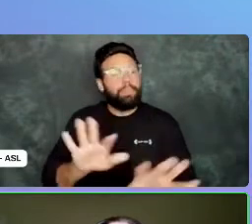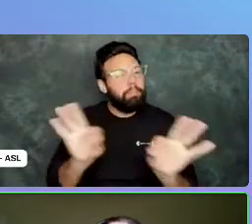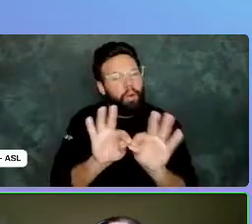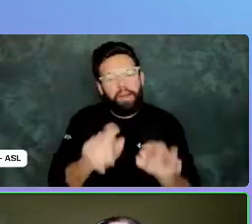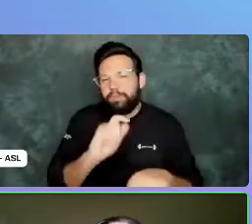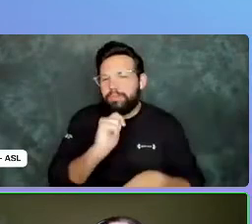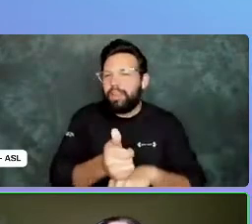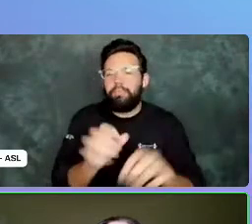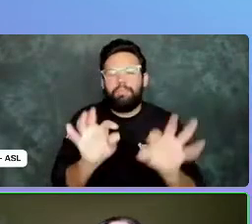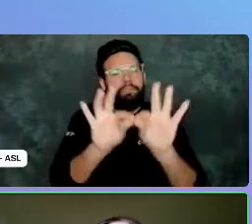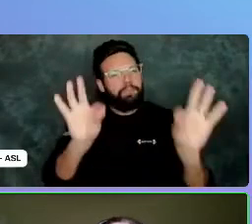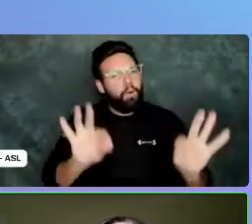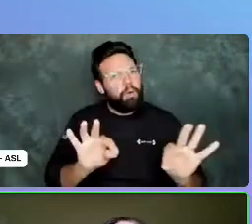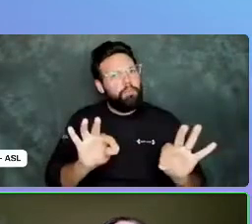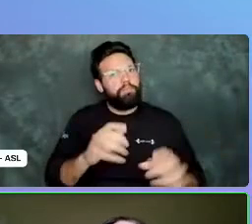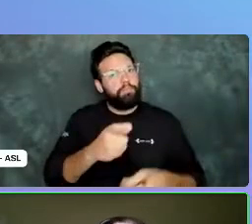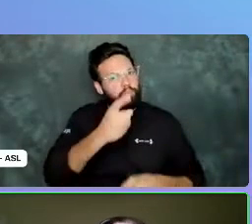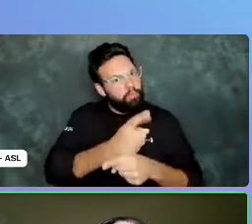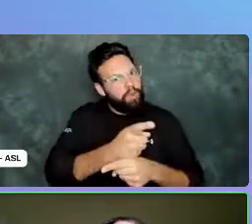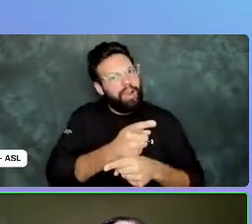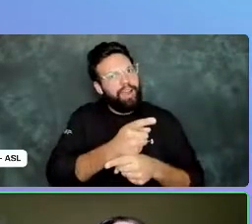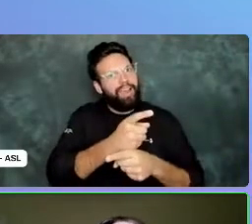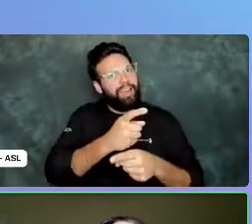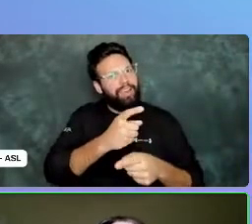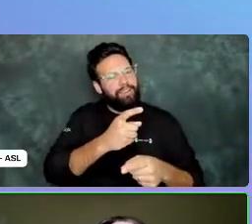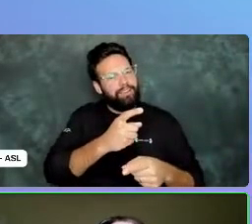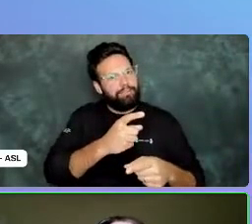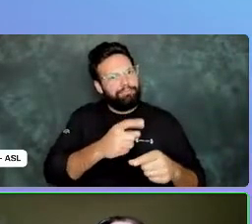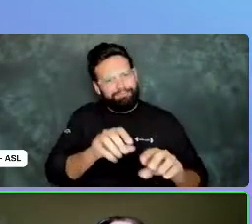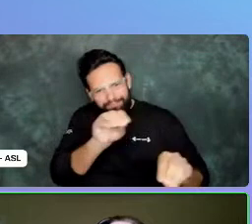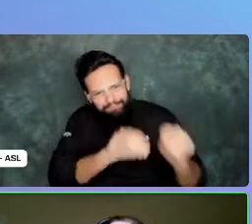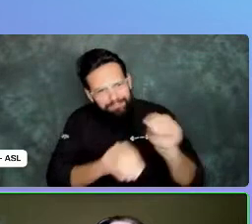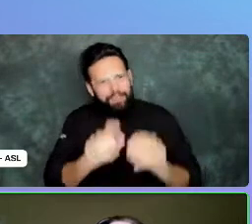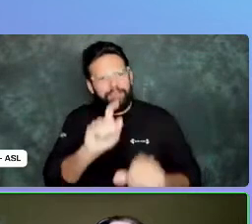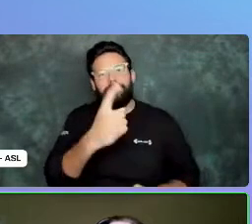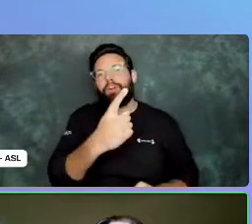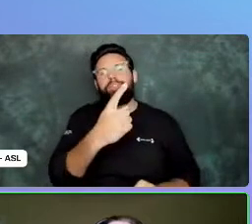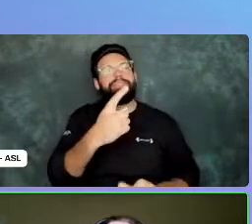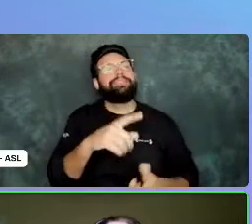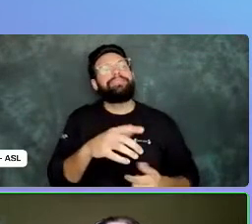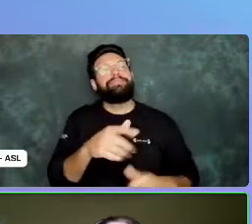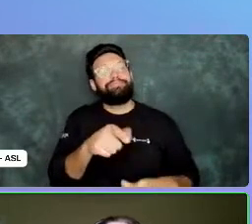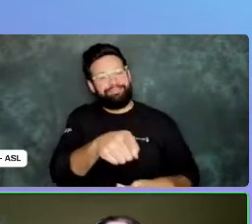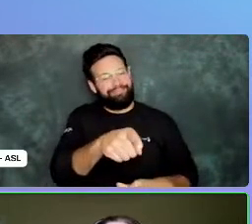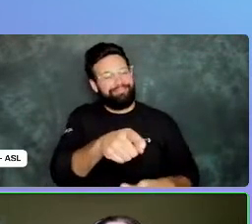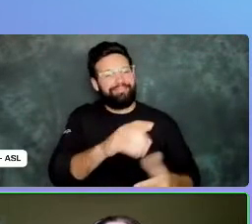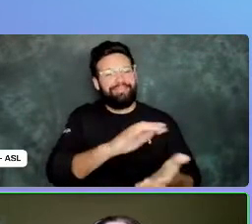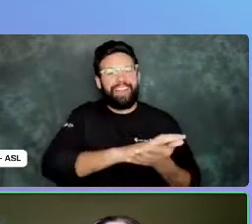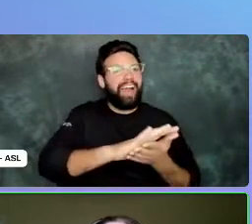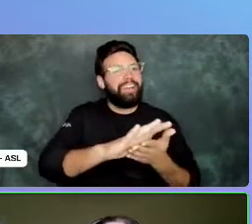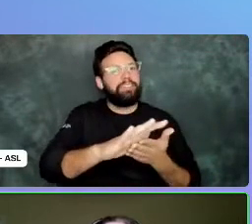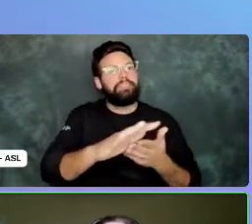autocomplete value value if forms are correctly implemented, and this really helps folks not to have to